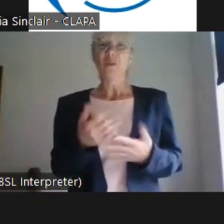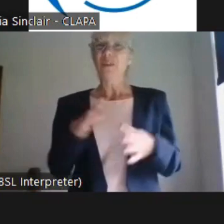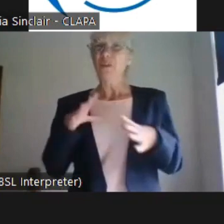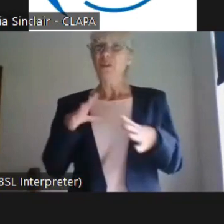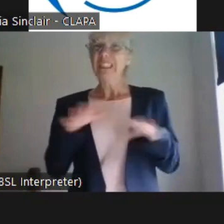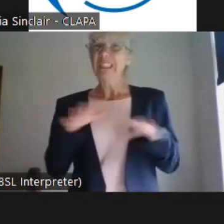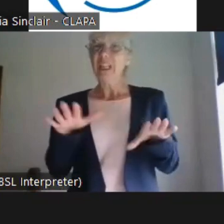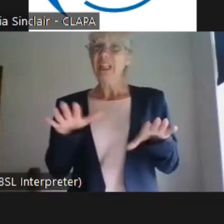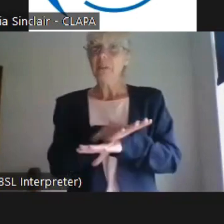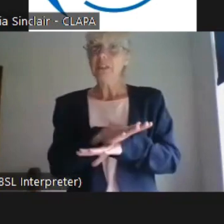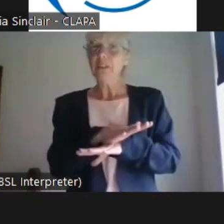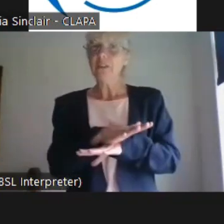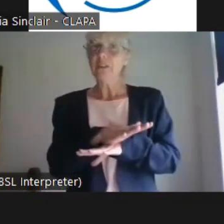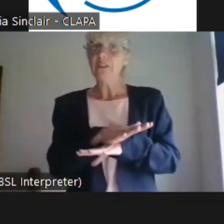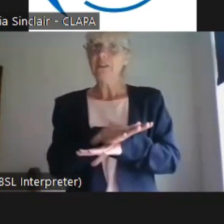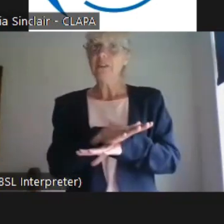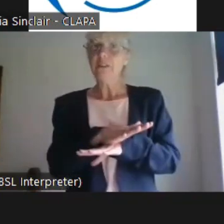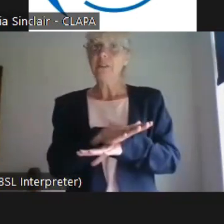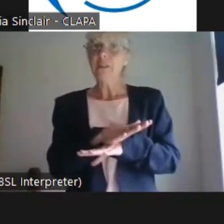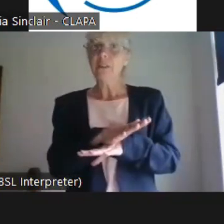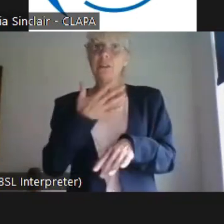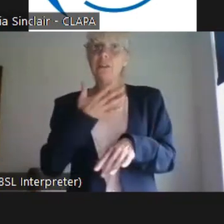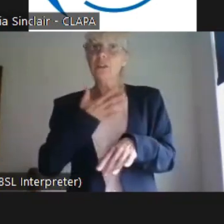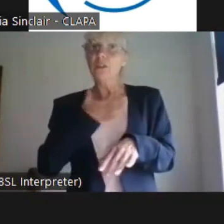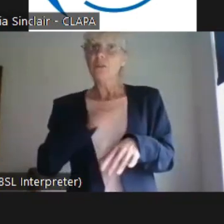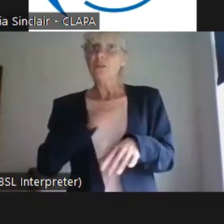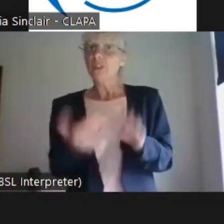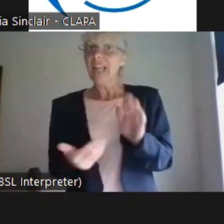um on the previous question but I don't know if anybody wants to add anything extra